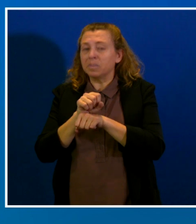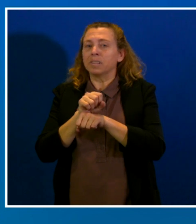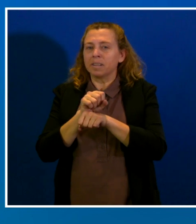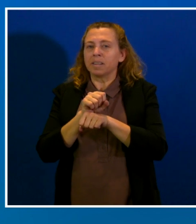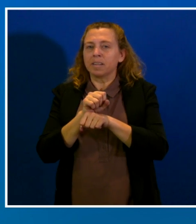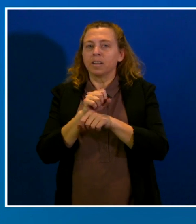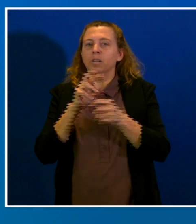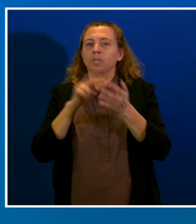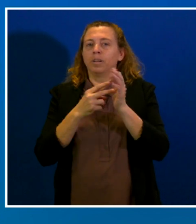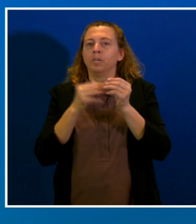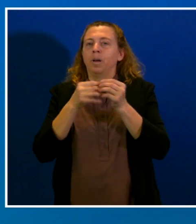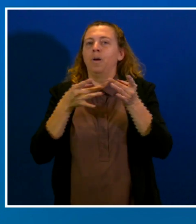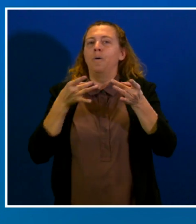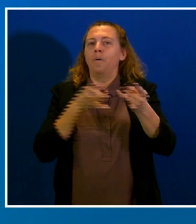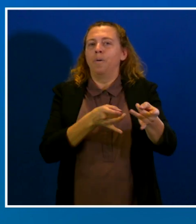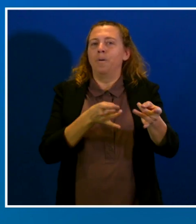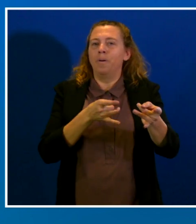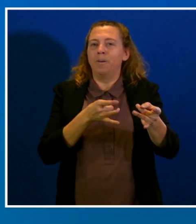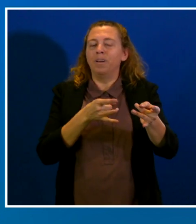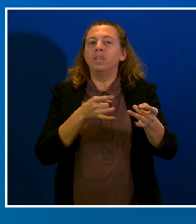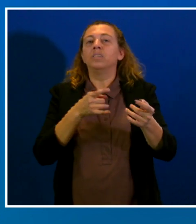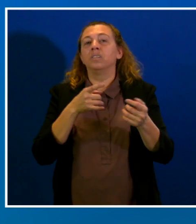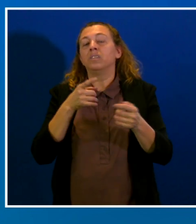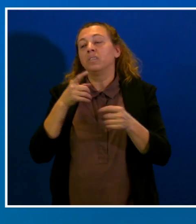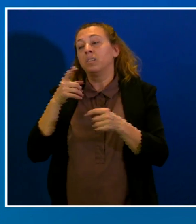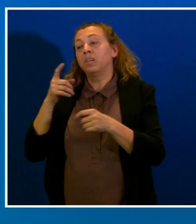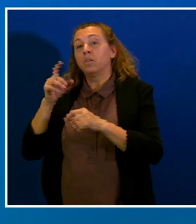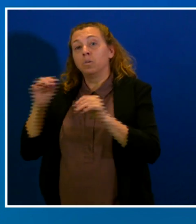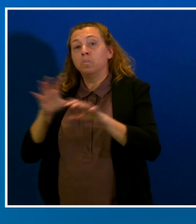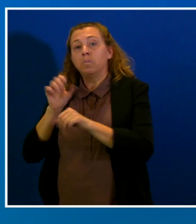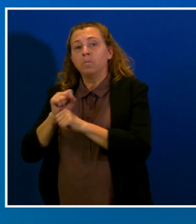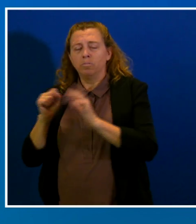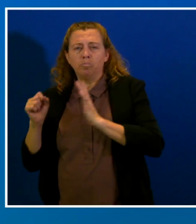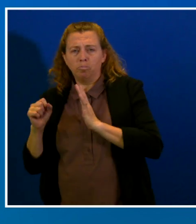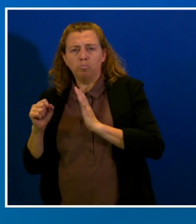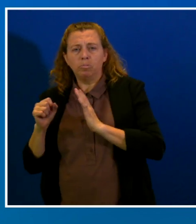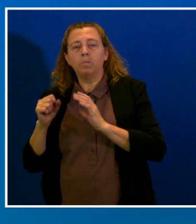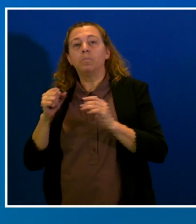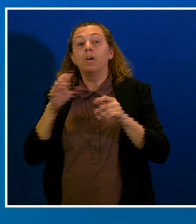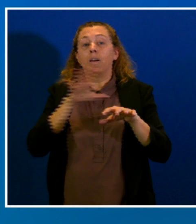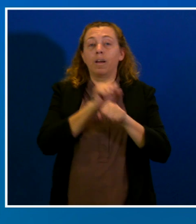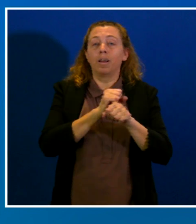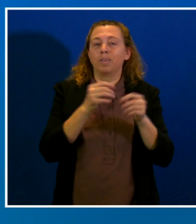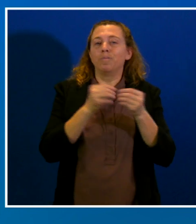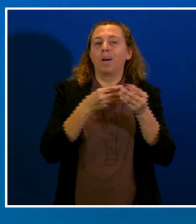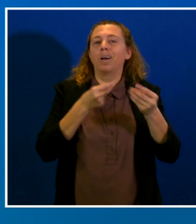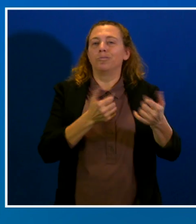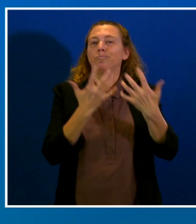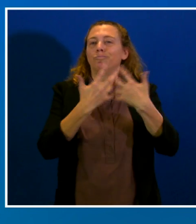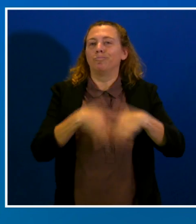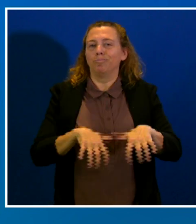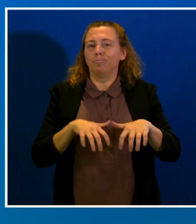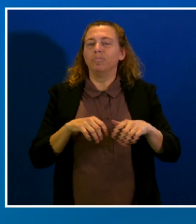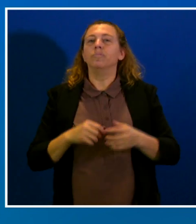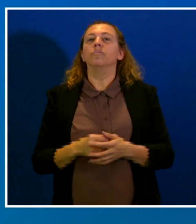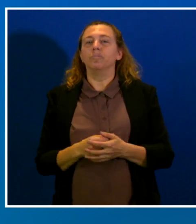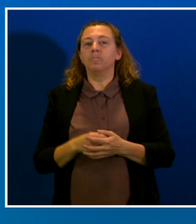If you do not have Internet access or need help scheduling an appointment at Tower Mall, you can also call public health